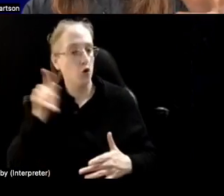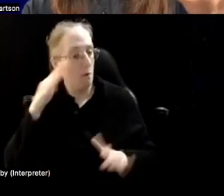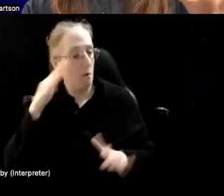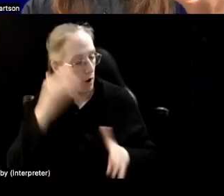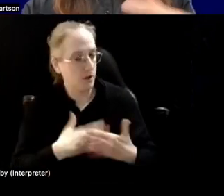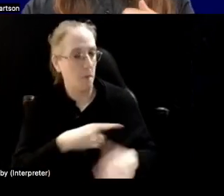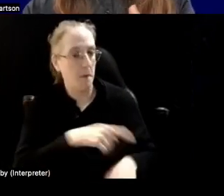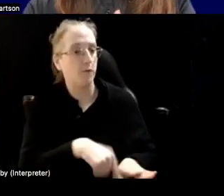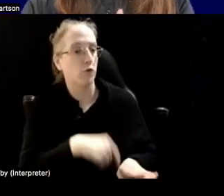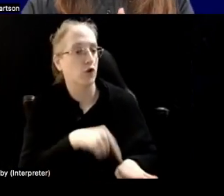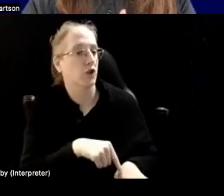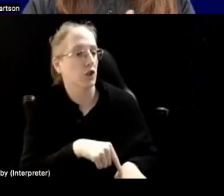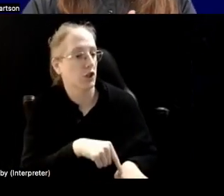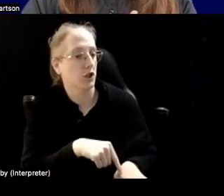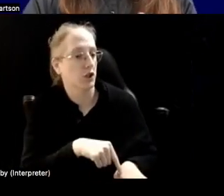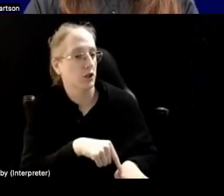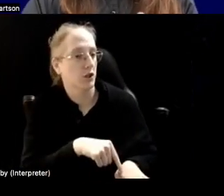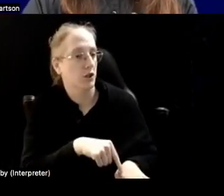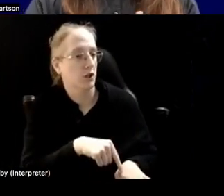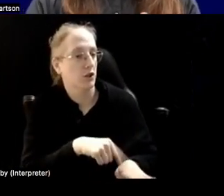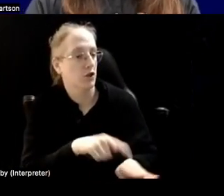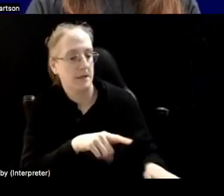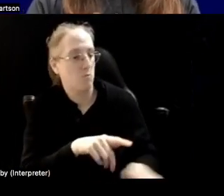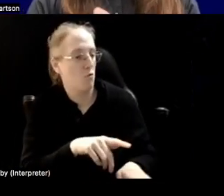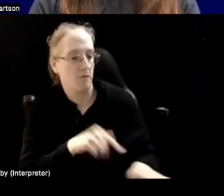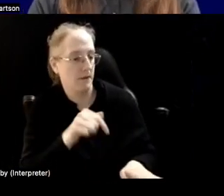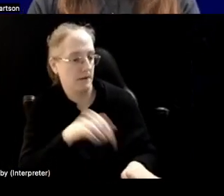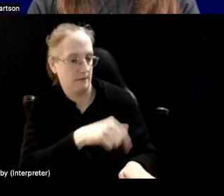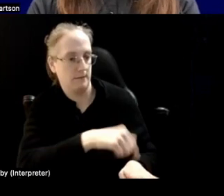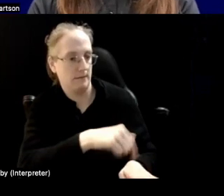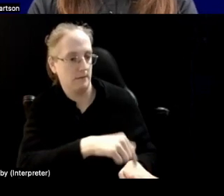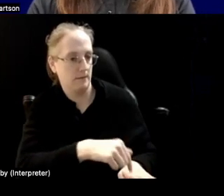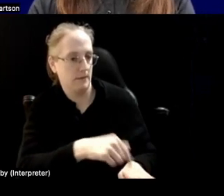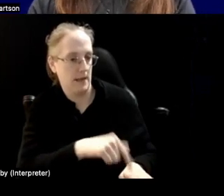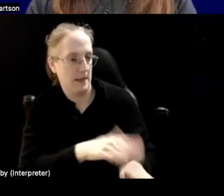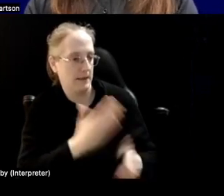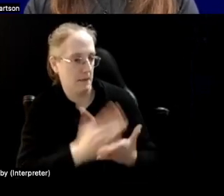any of those things, but they're responding to this action down in this part of my body",